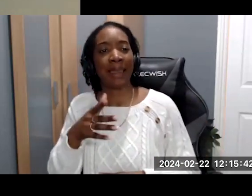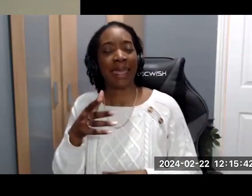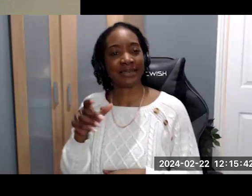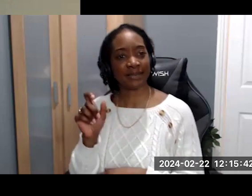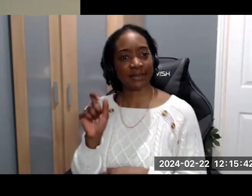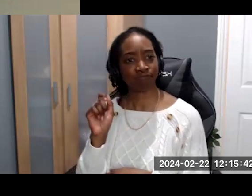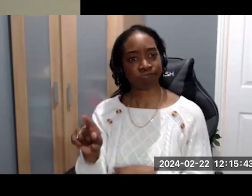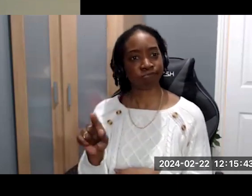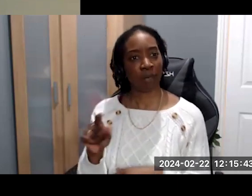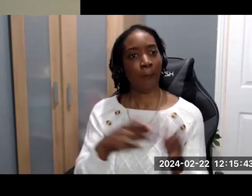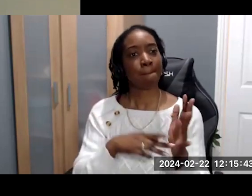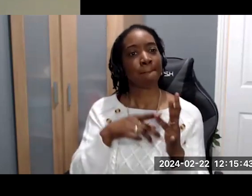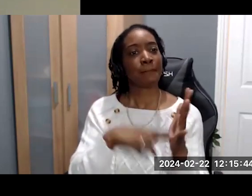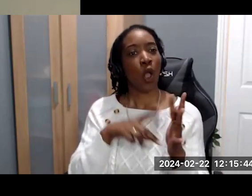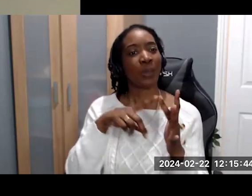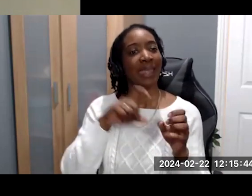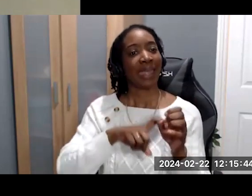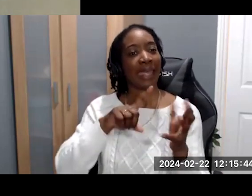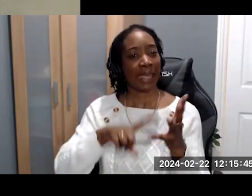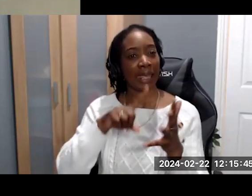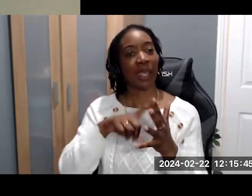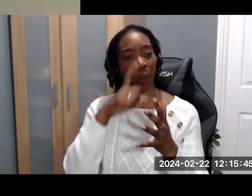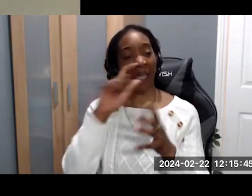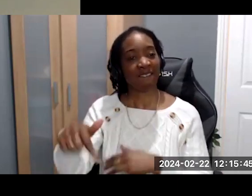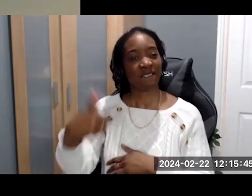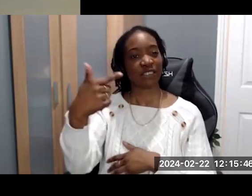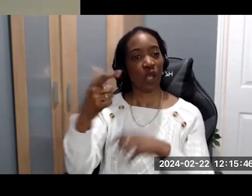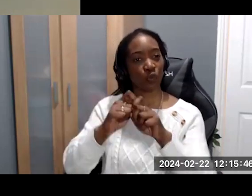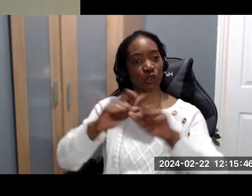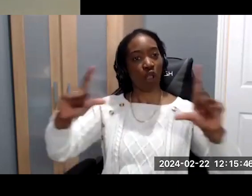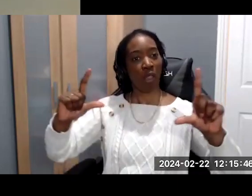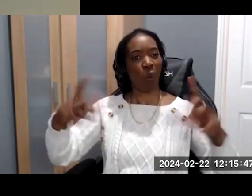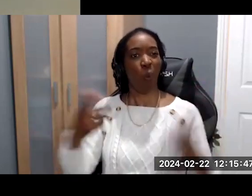they will be able to assign it to you so that you can ask your question through video or microphone